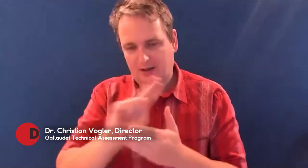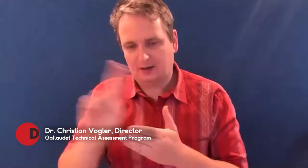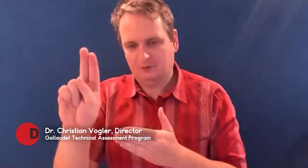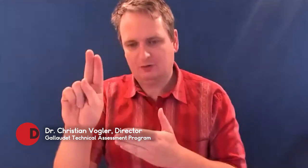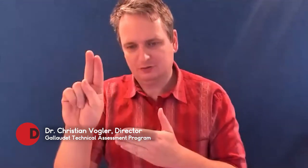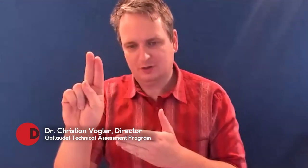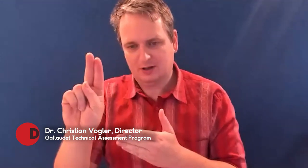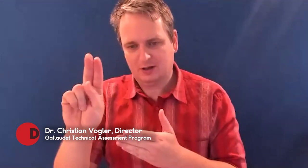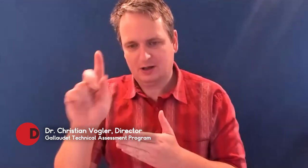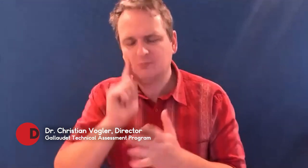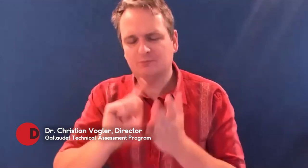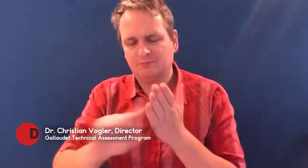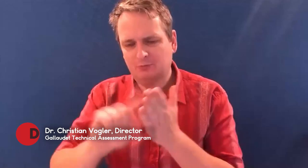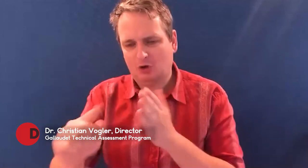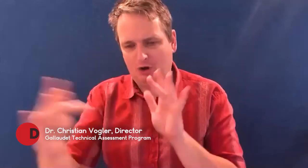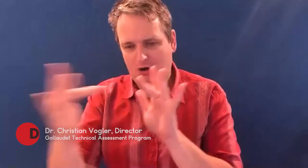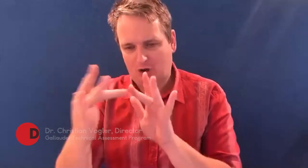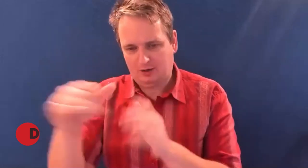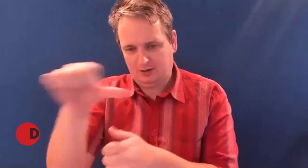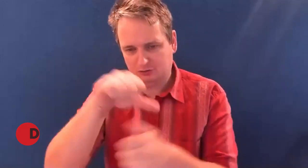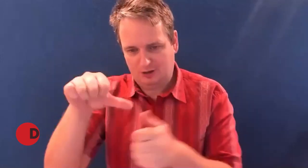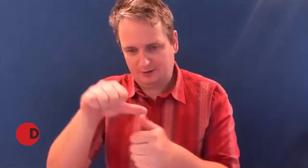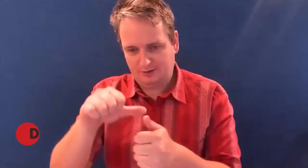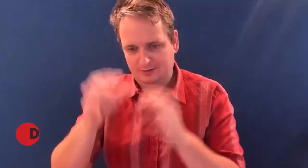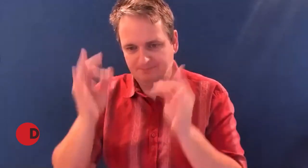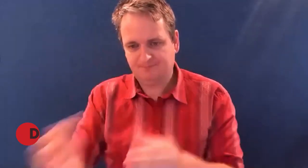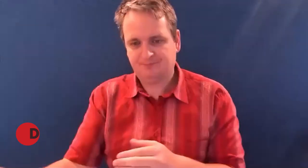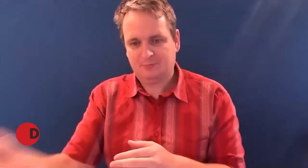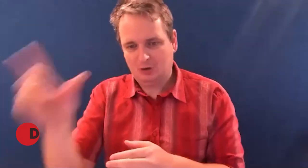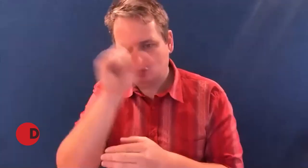University were exploring and contacted each other,